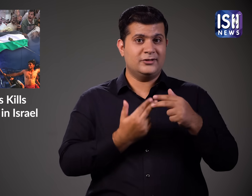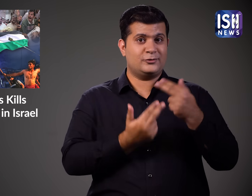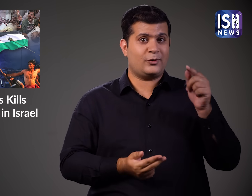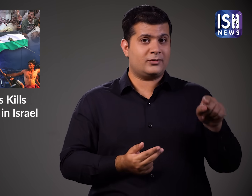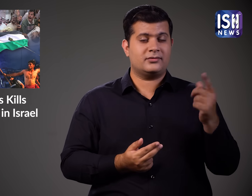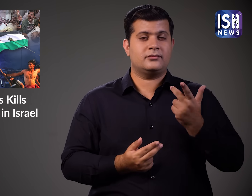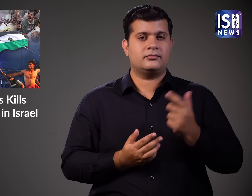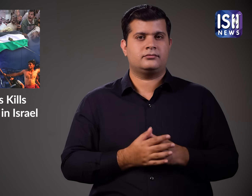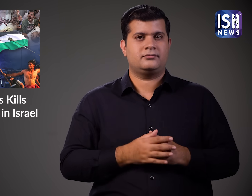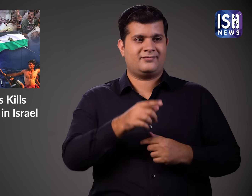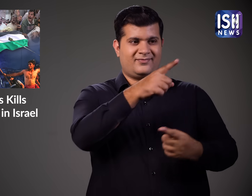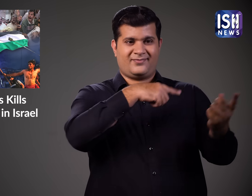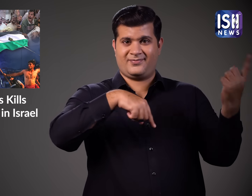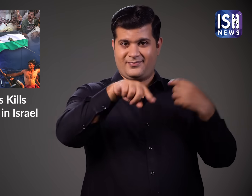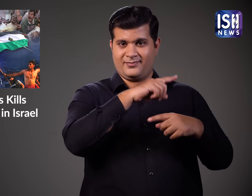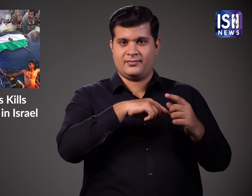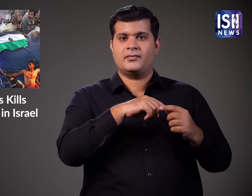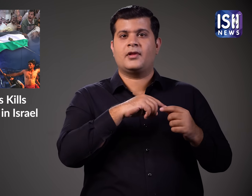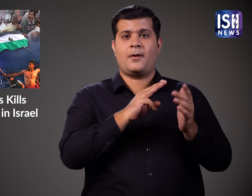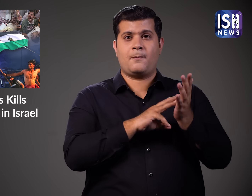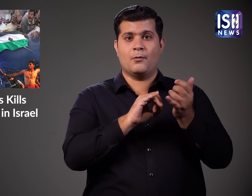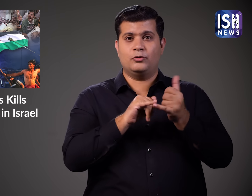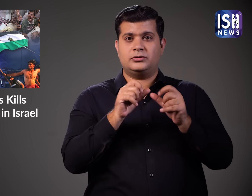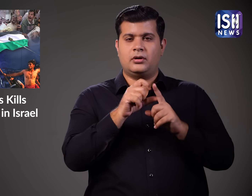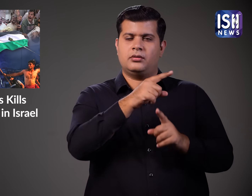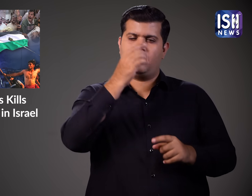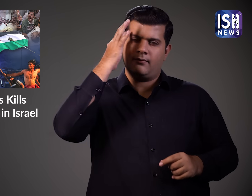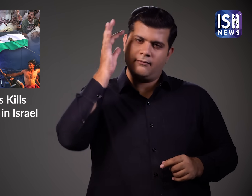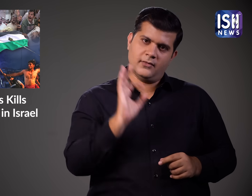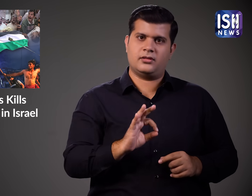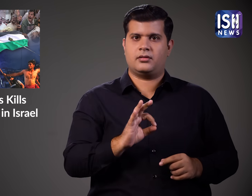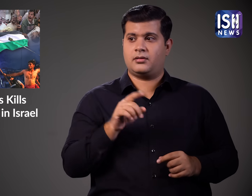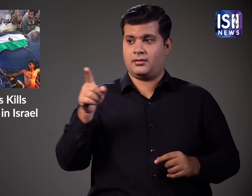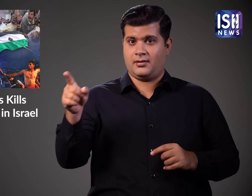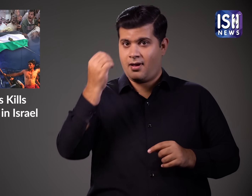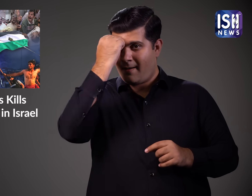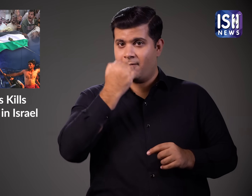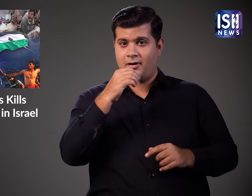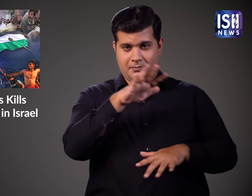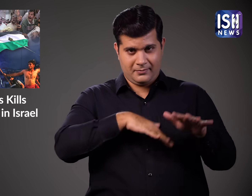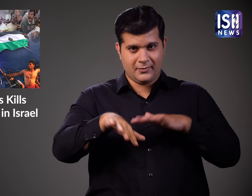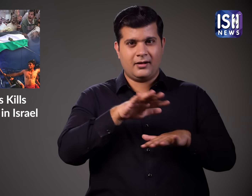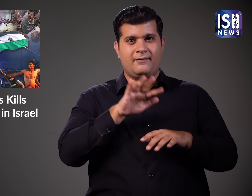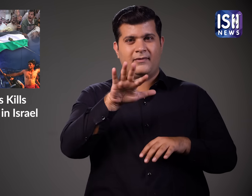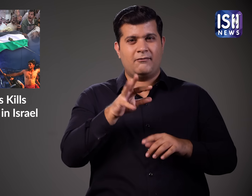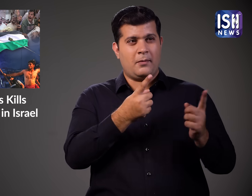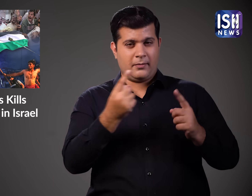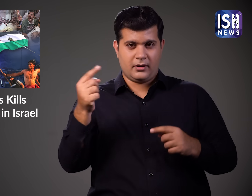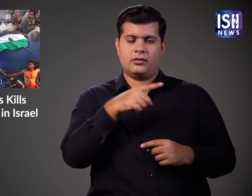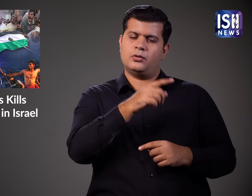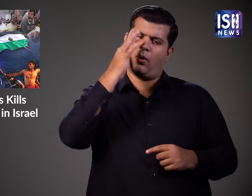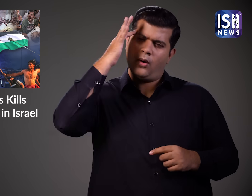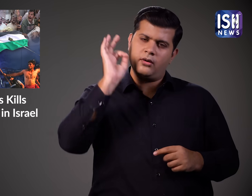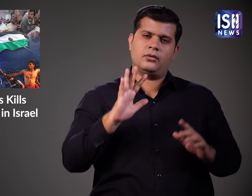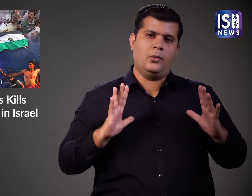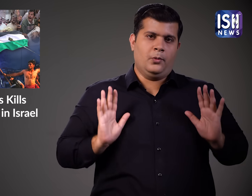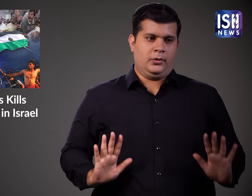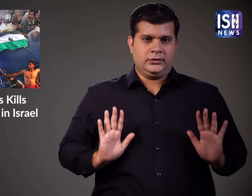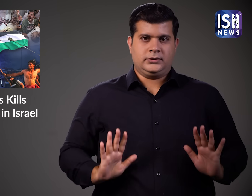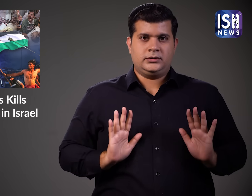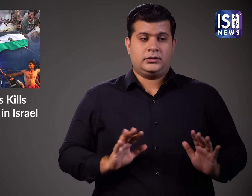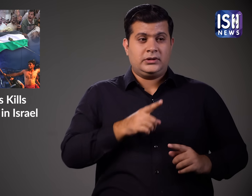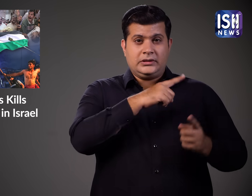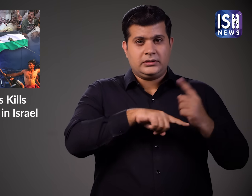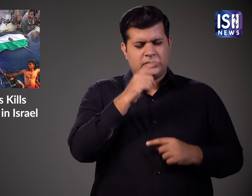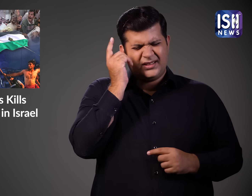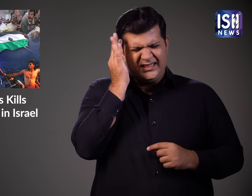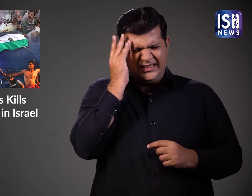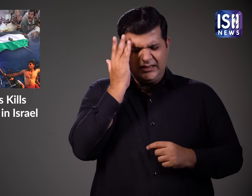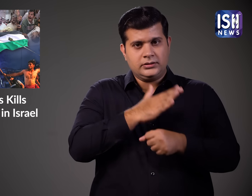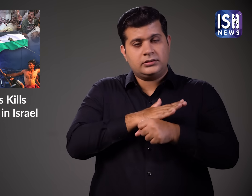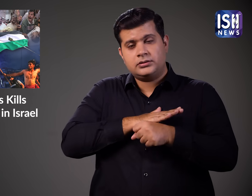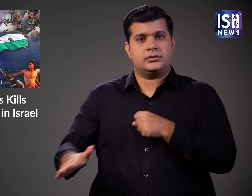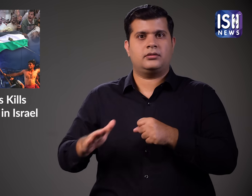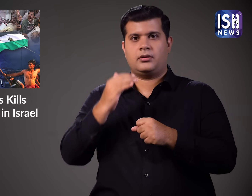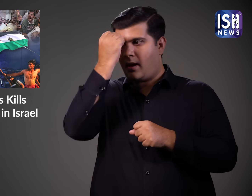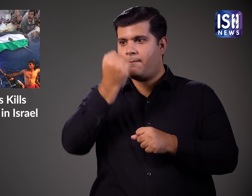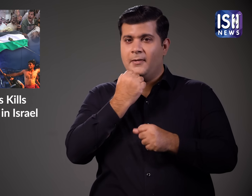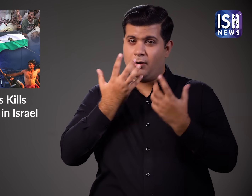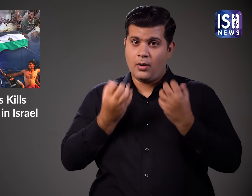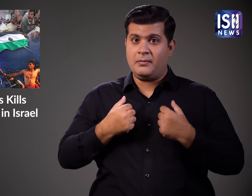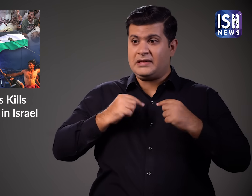One of the views is that Mossad knew about the attack. They were waiting to finish off Hamas.